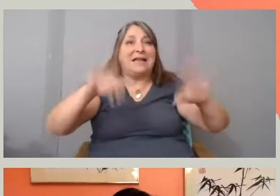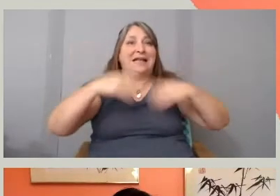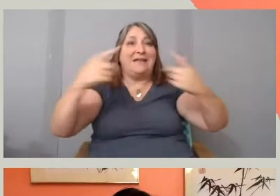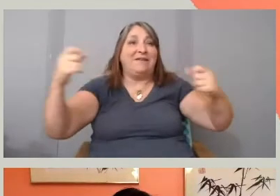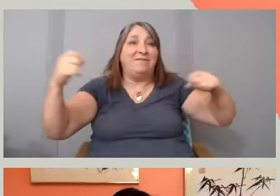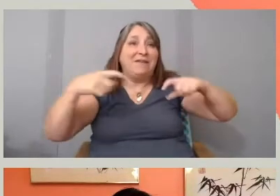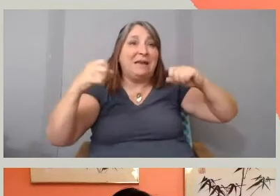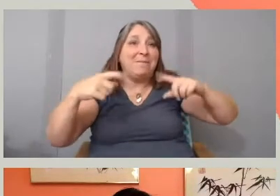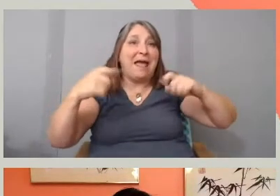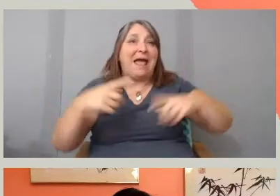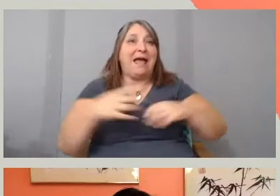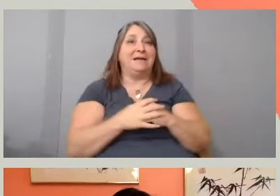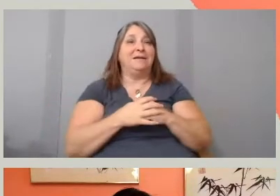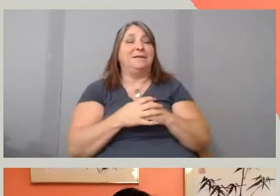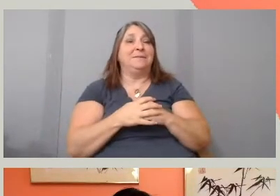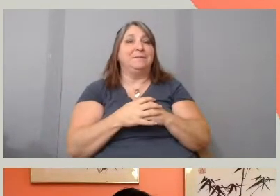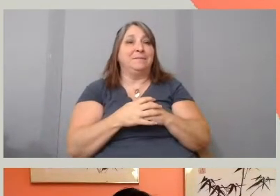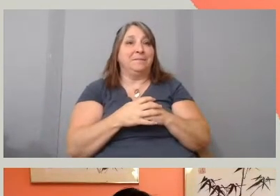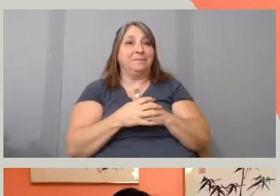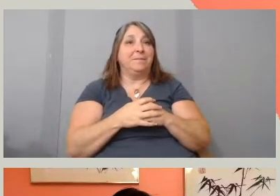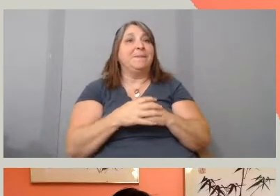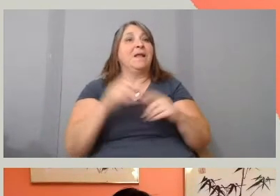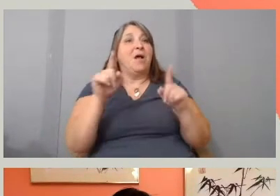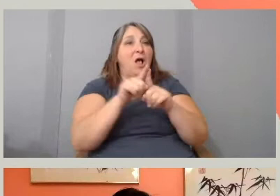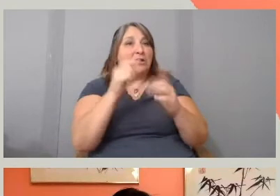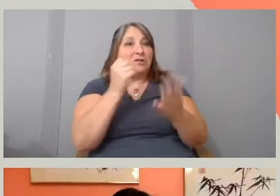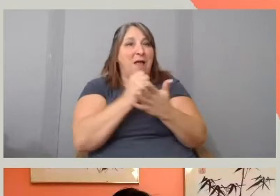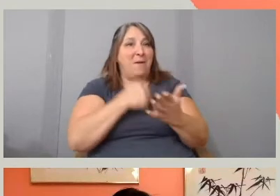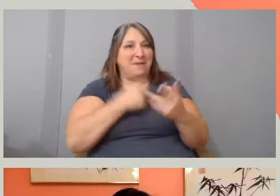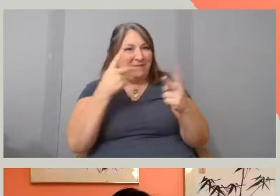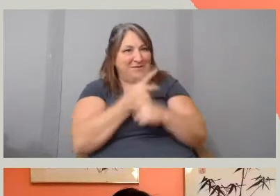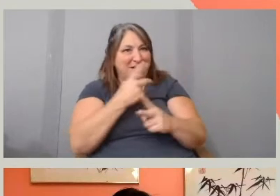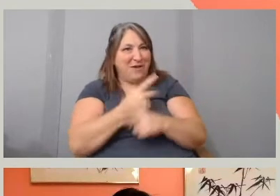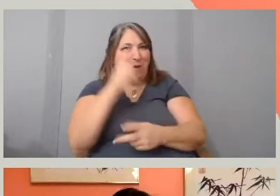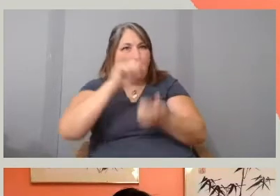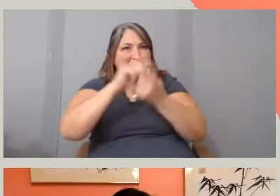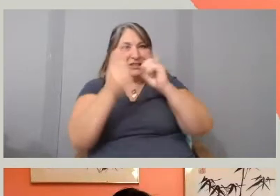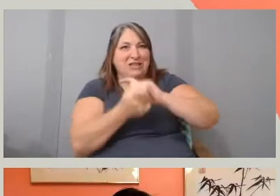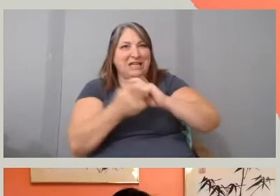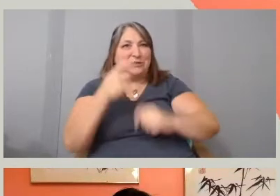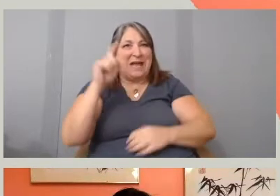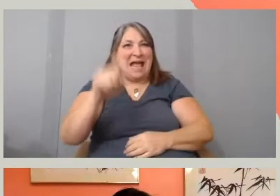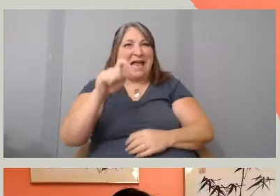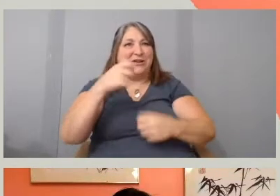She also helped to figure out one of the changes that we needed to make in the opening of episode two